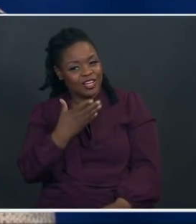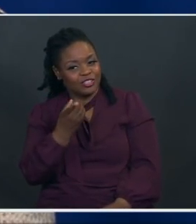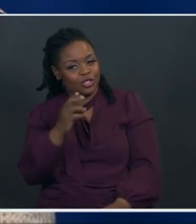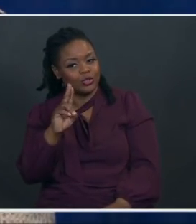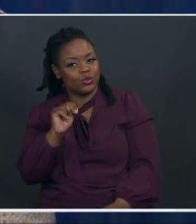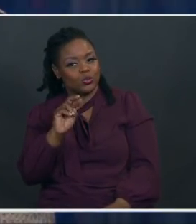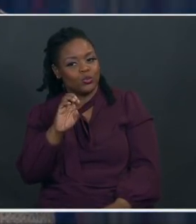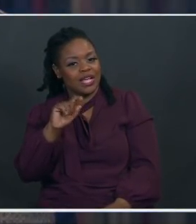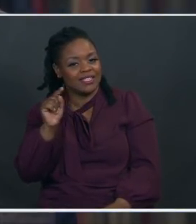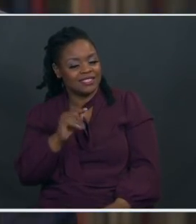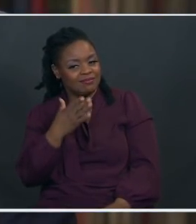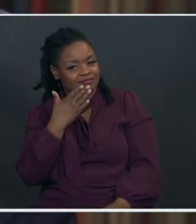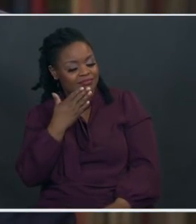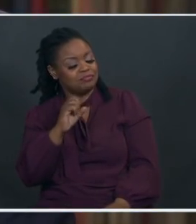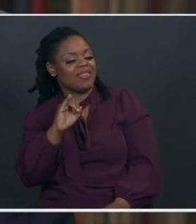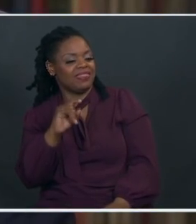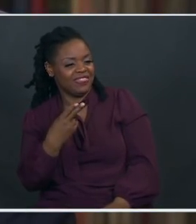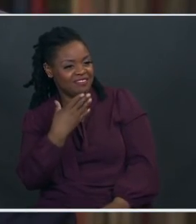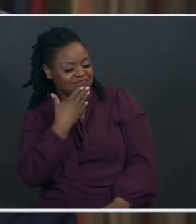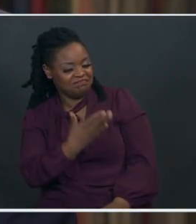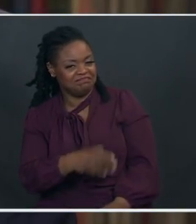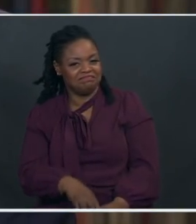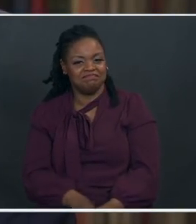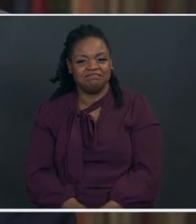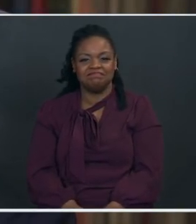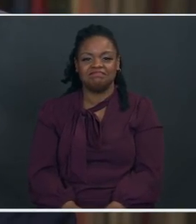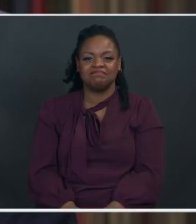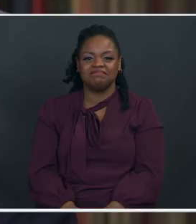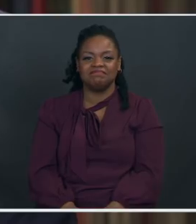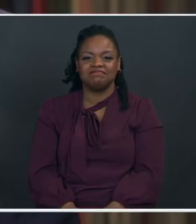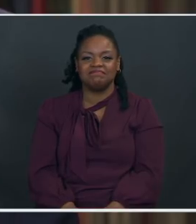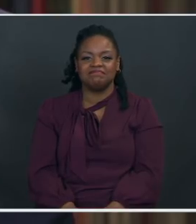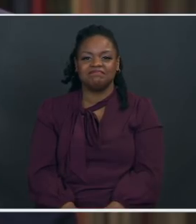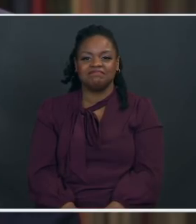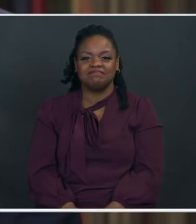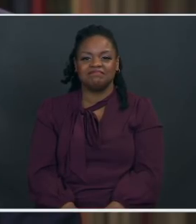and, look, it's appropriate that I follow in my report doctors